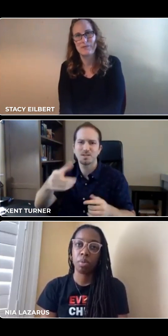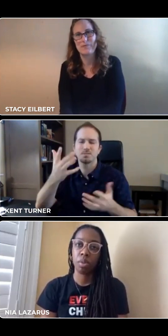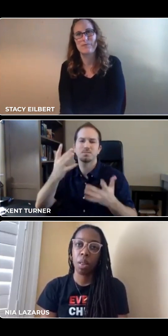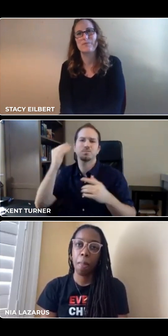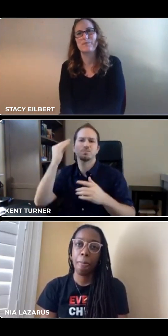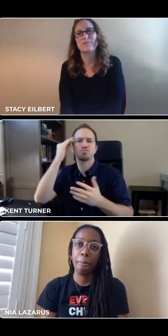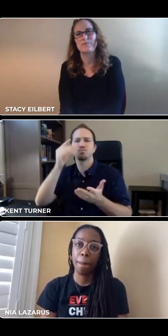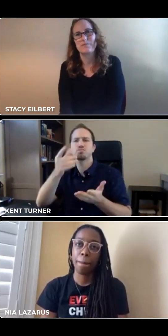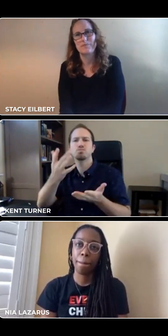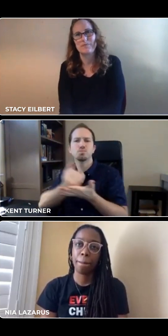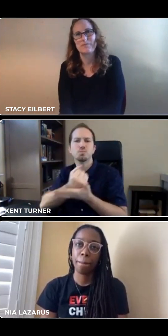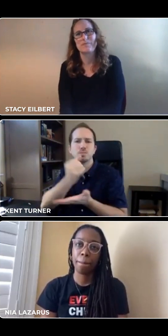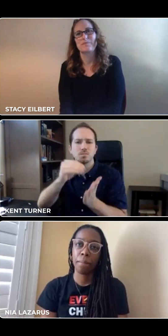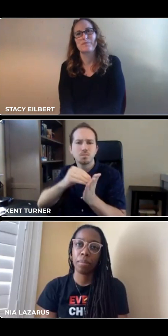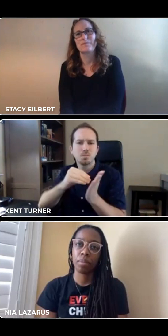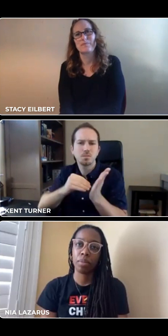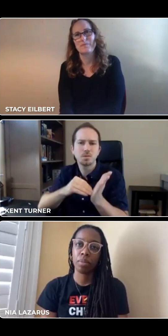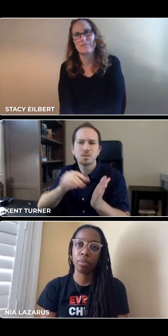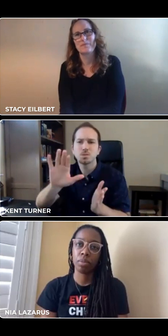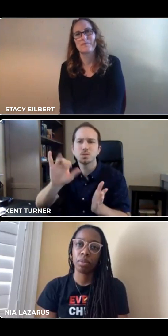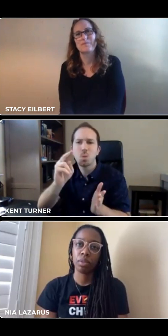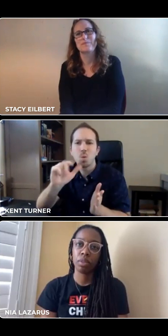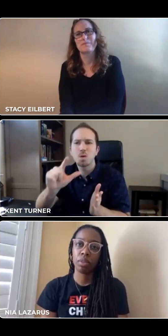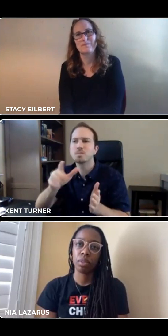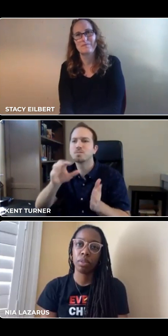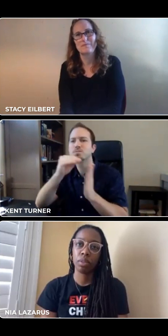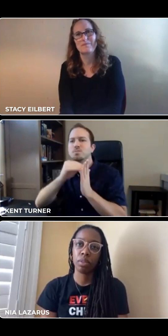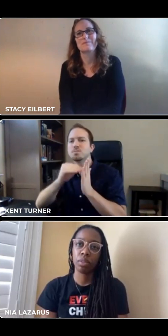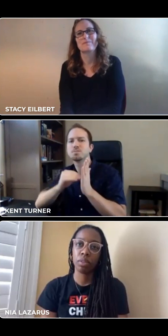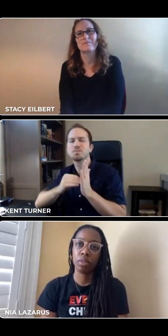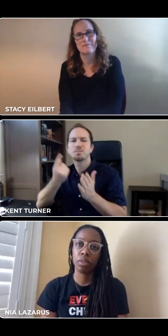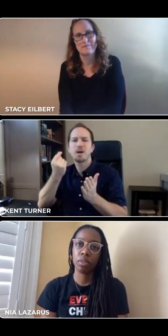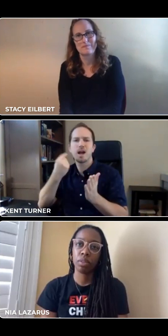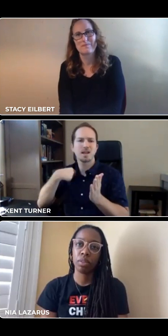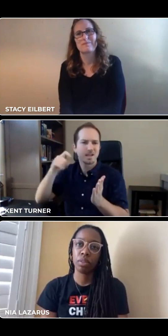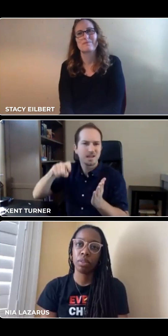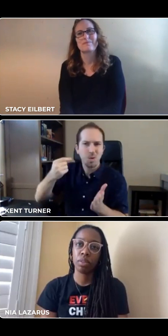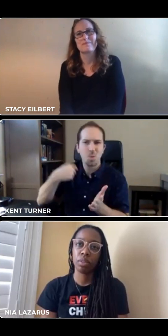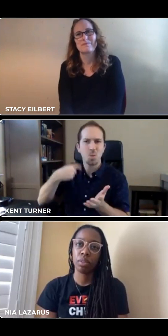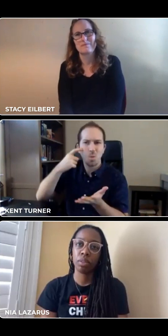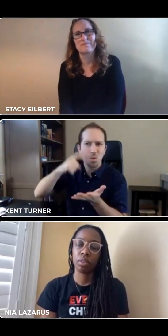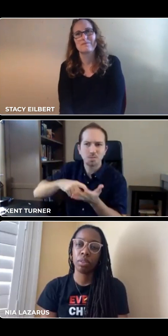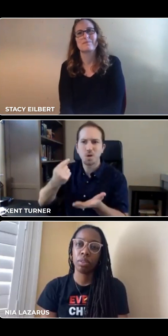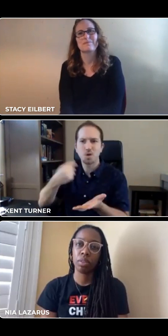classroom. It's okay to be mindful, and make notes, and journal about what your teaching